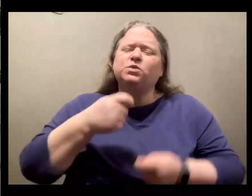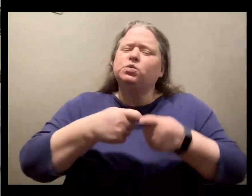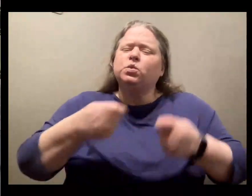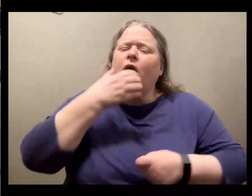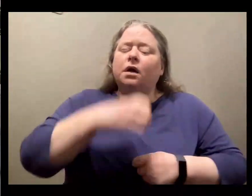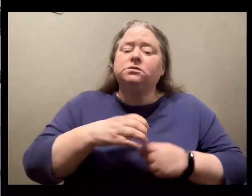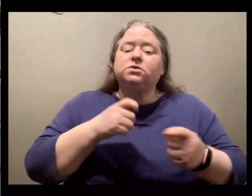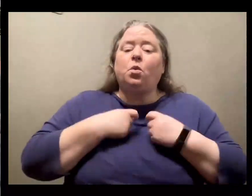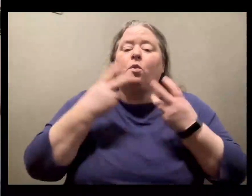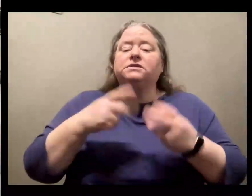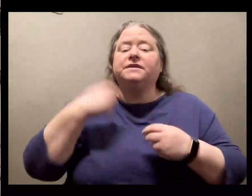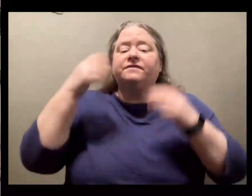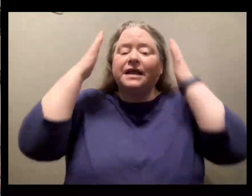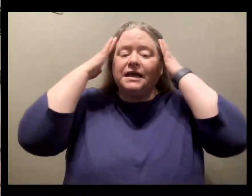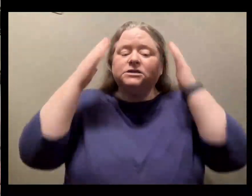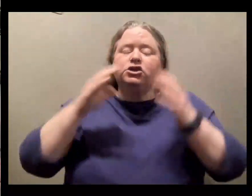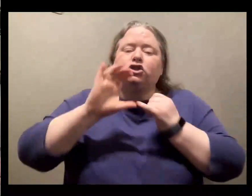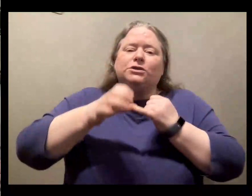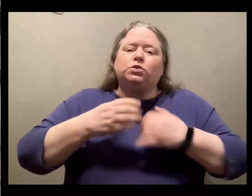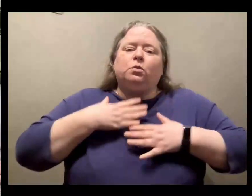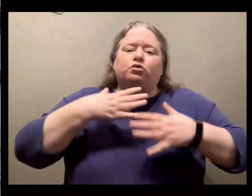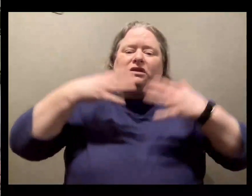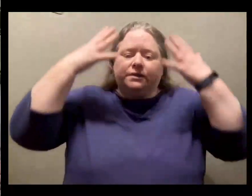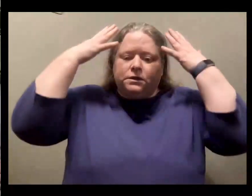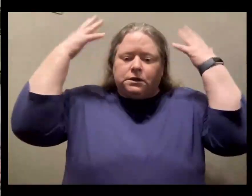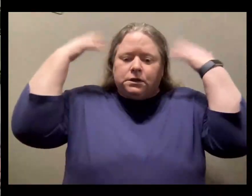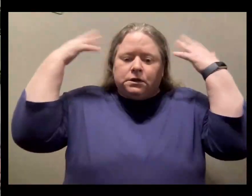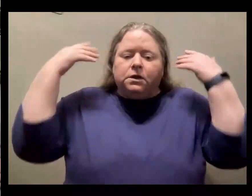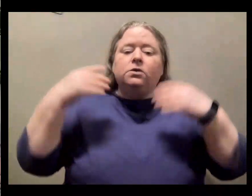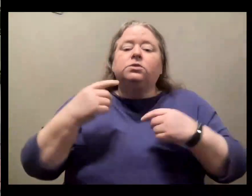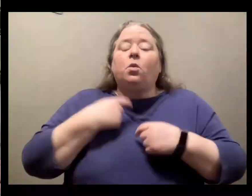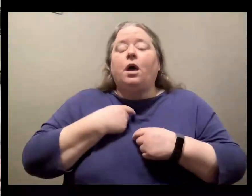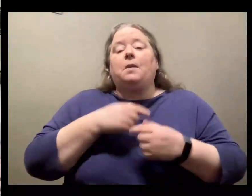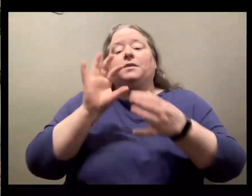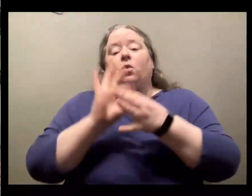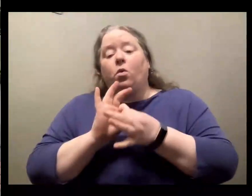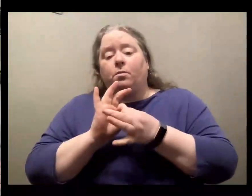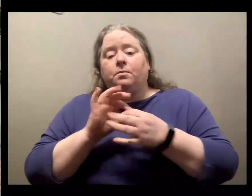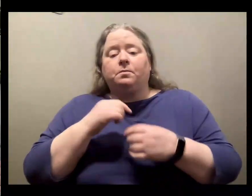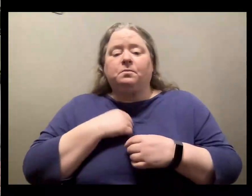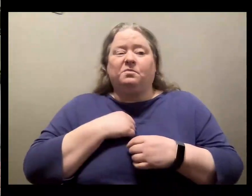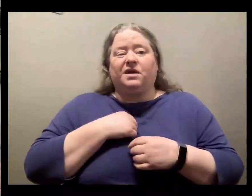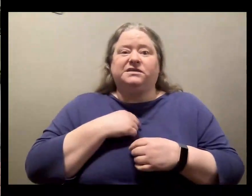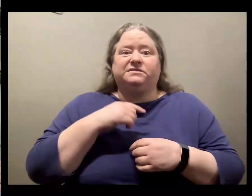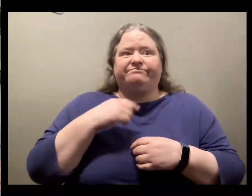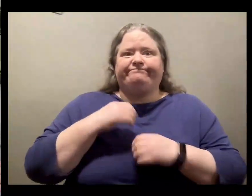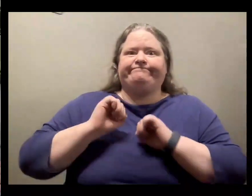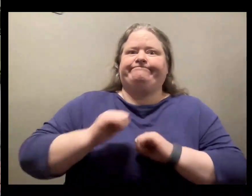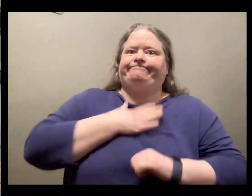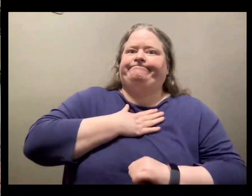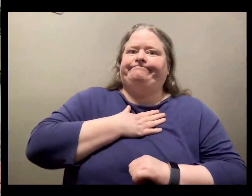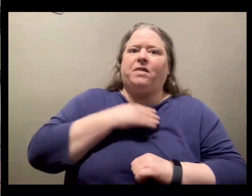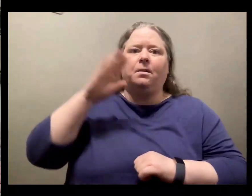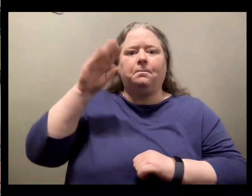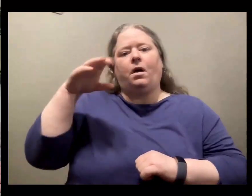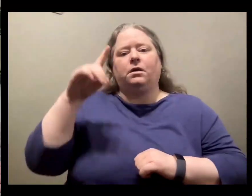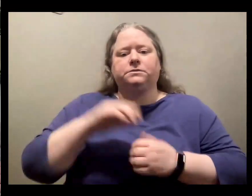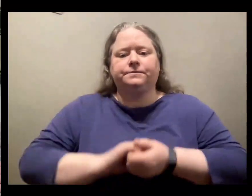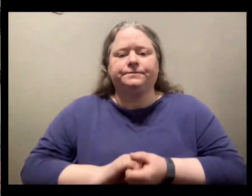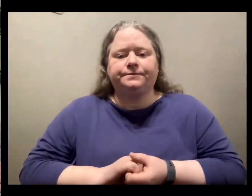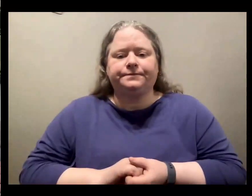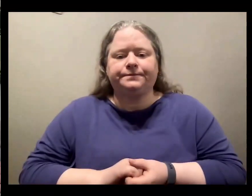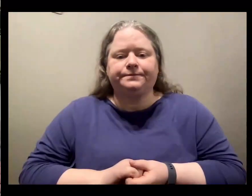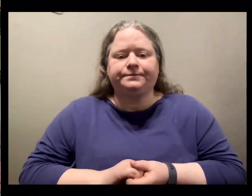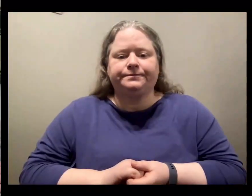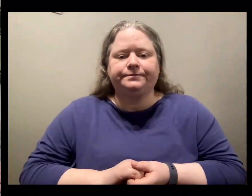But it gets too hot, so I just want to give the head a chance to breathe; so when I’m at home, I tend to go bald.